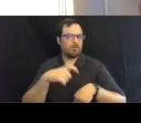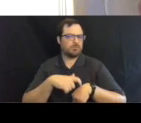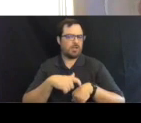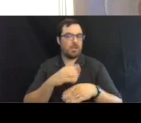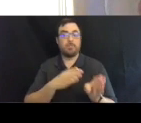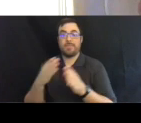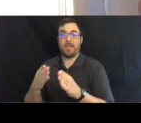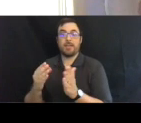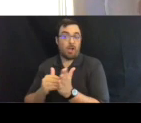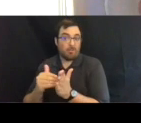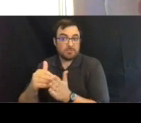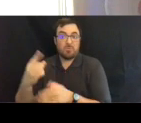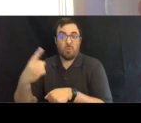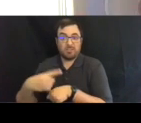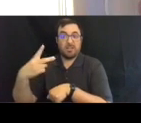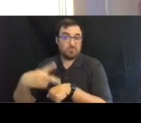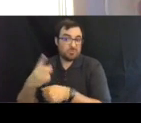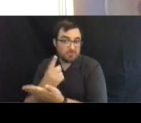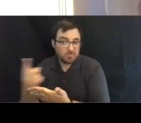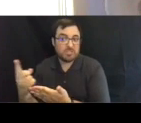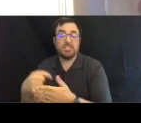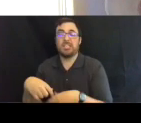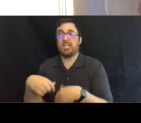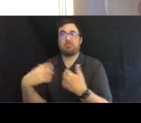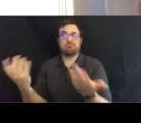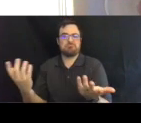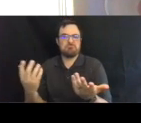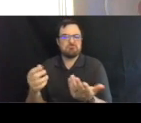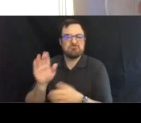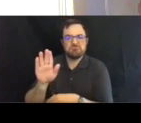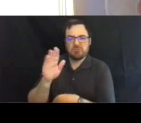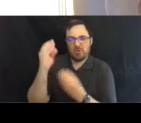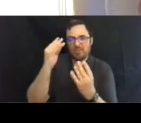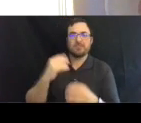would you do it once or twice a week or you know, how would you set that up?